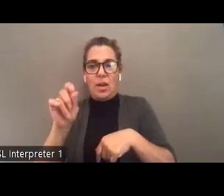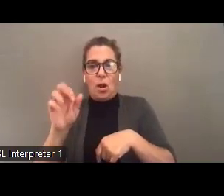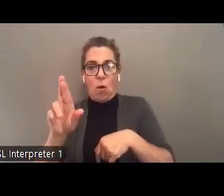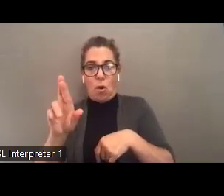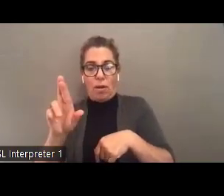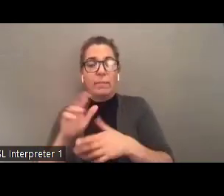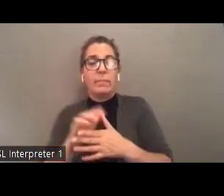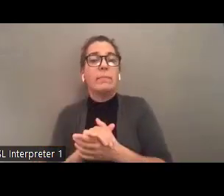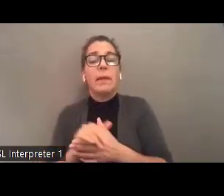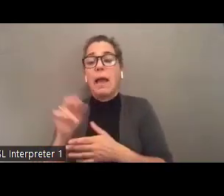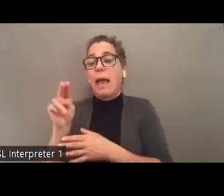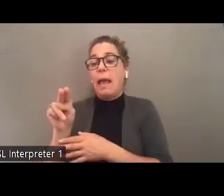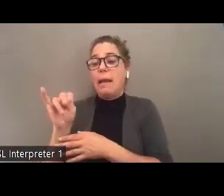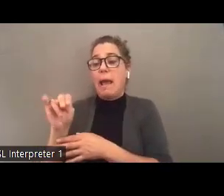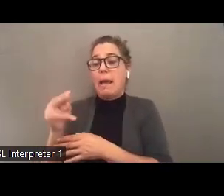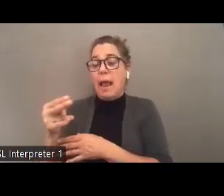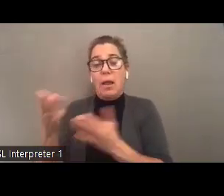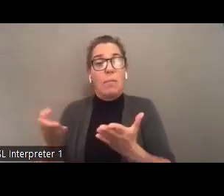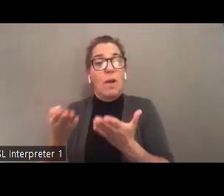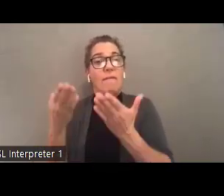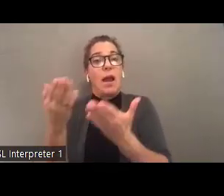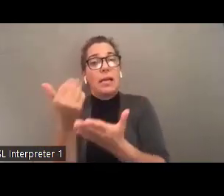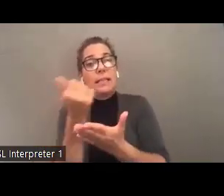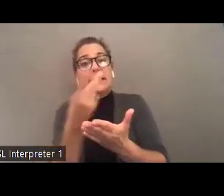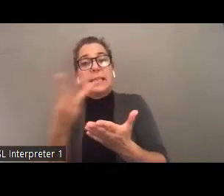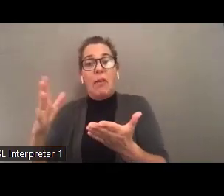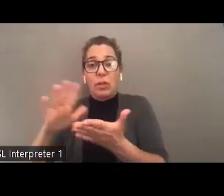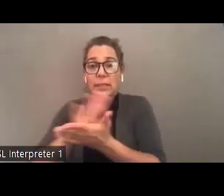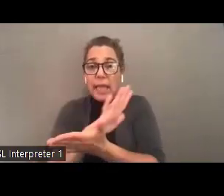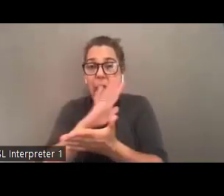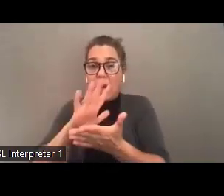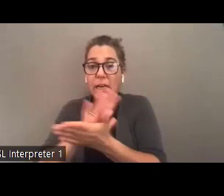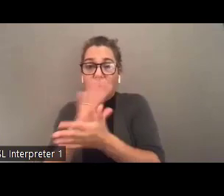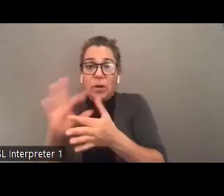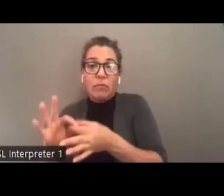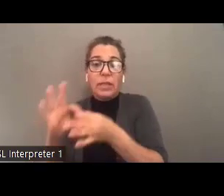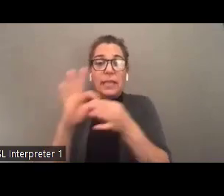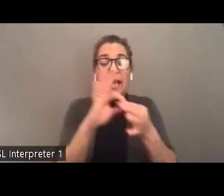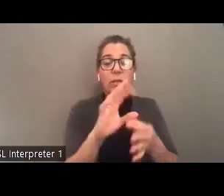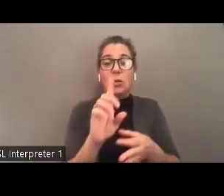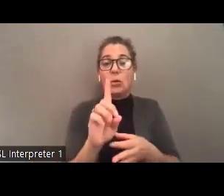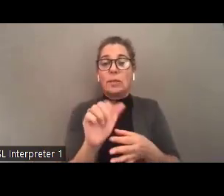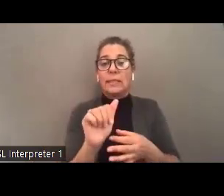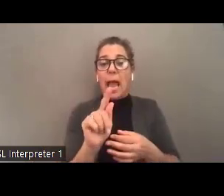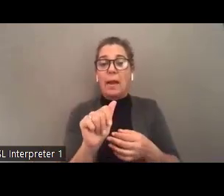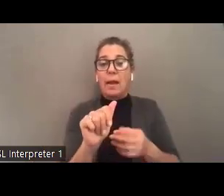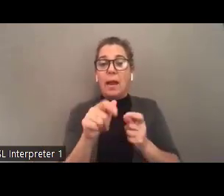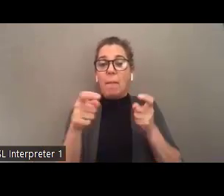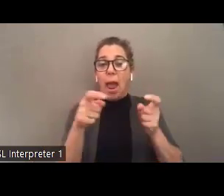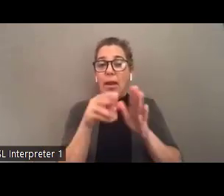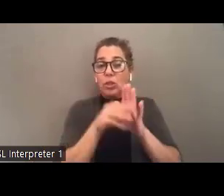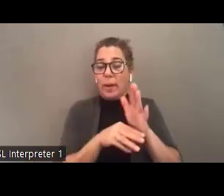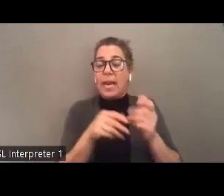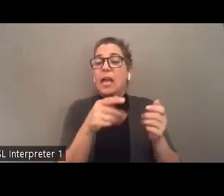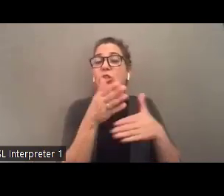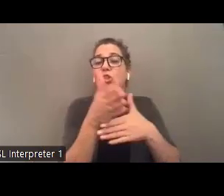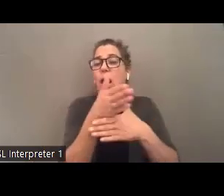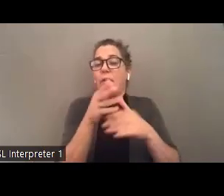NIH has provided several documents that relate to the data management and sharing policy and our intended to provide instructions